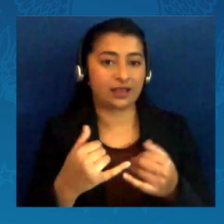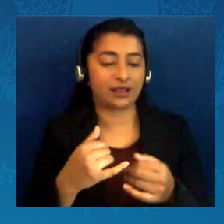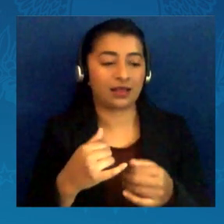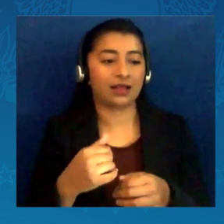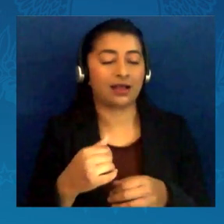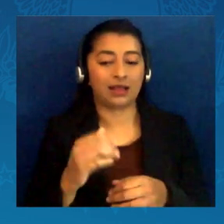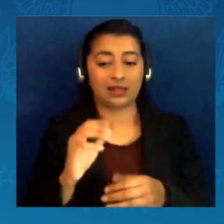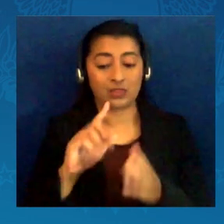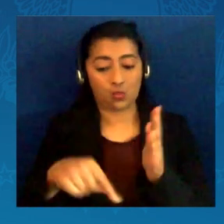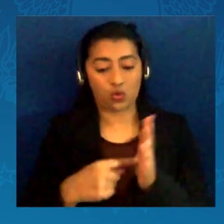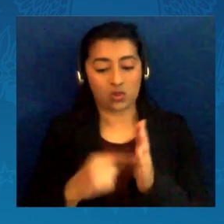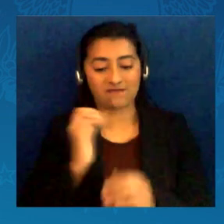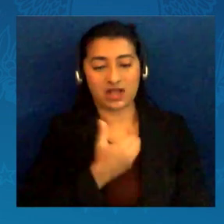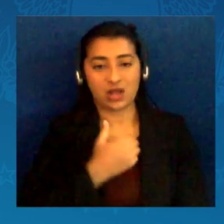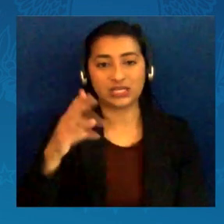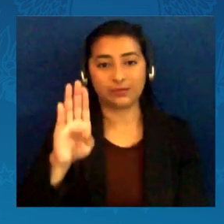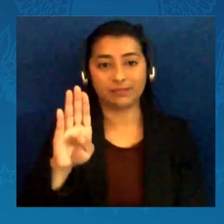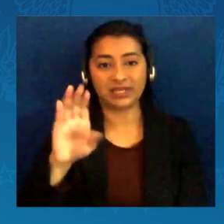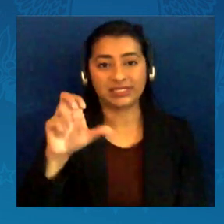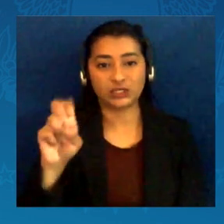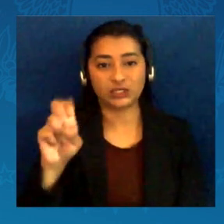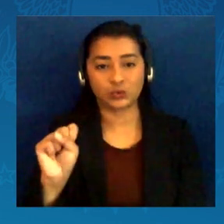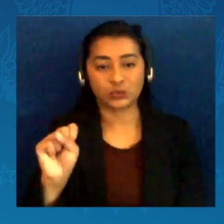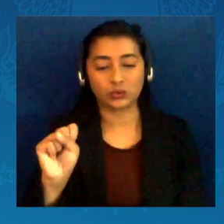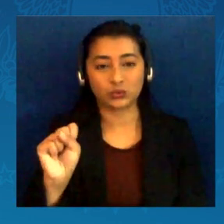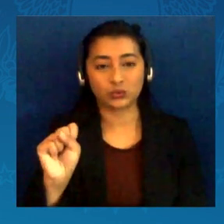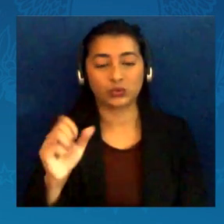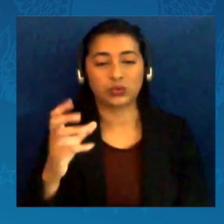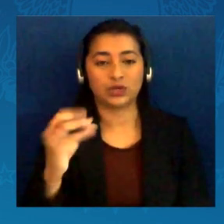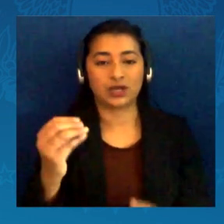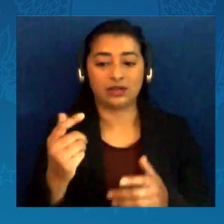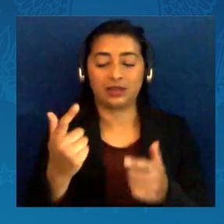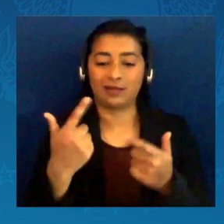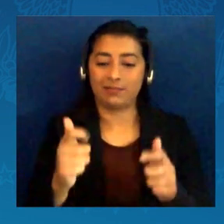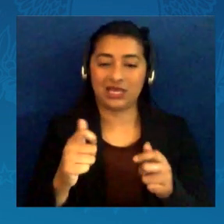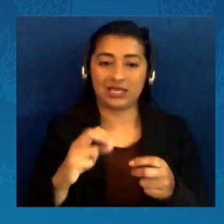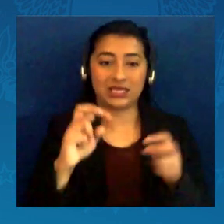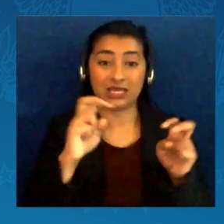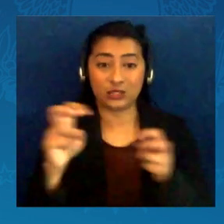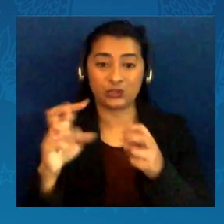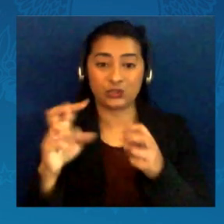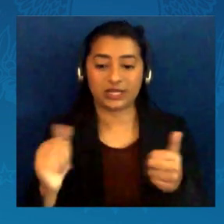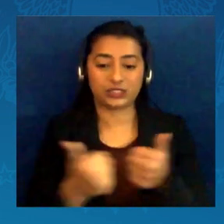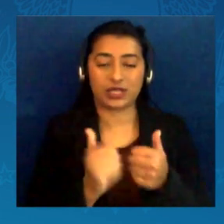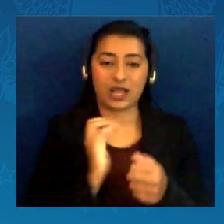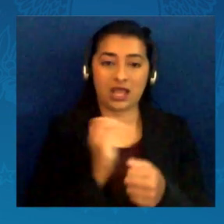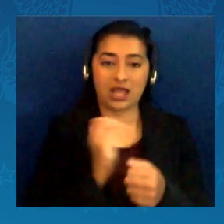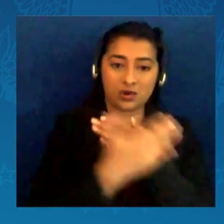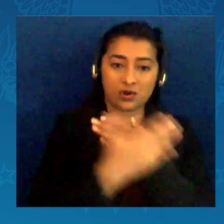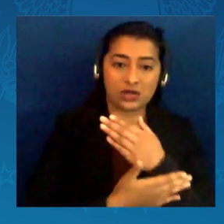and the biggest issues that challenge our nation and the globe, historic role that our HBCUs have played,